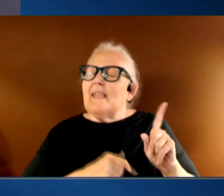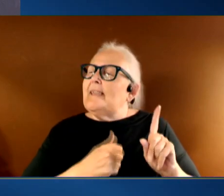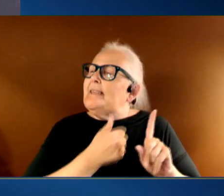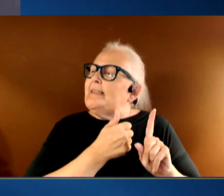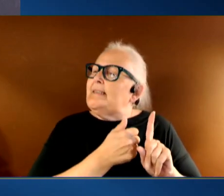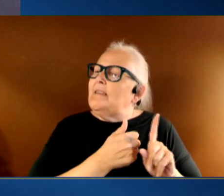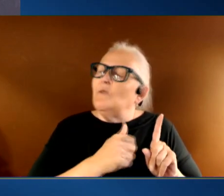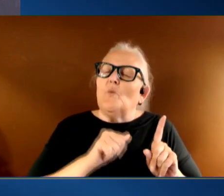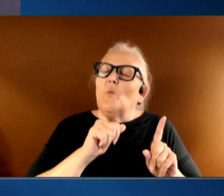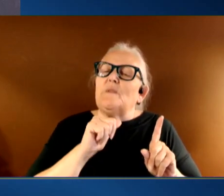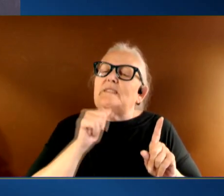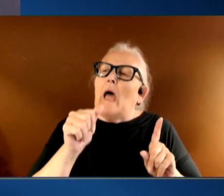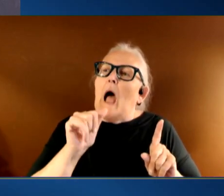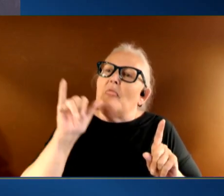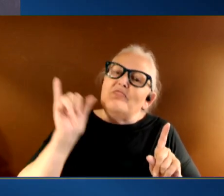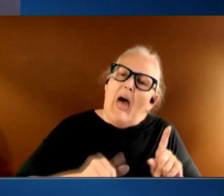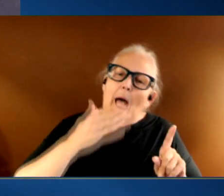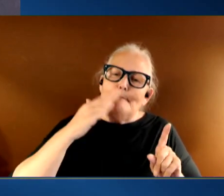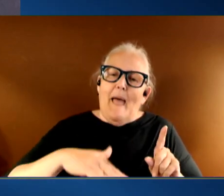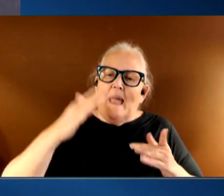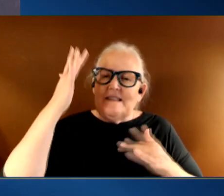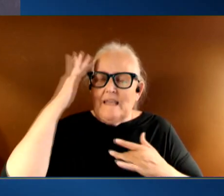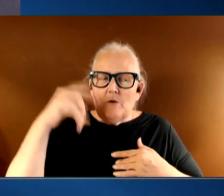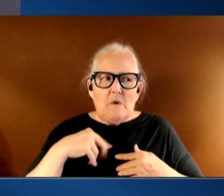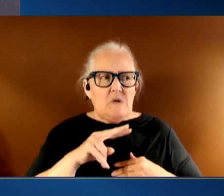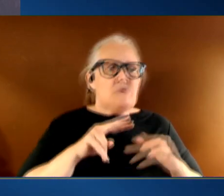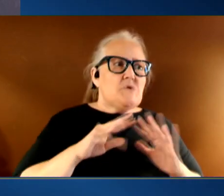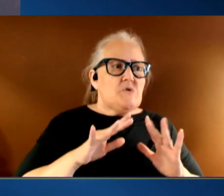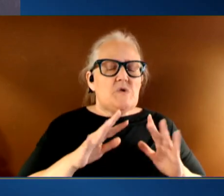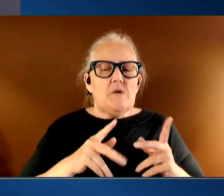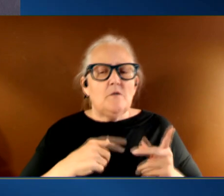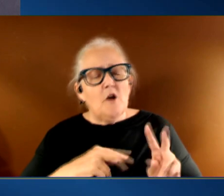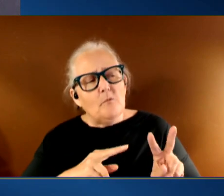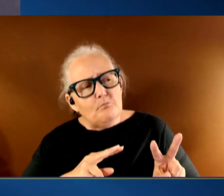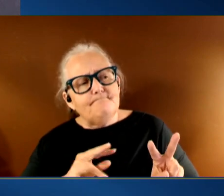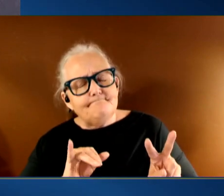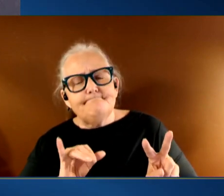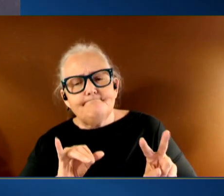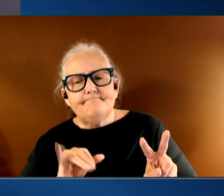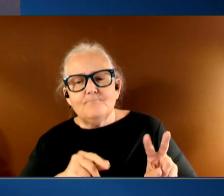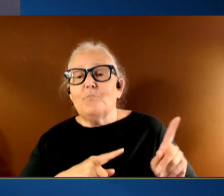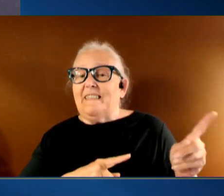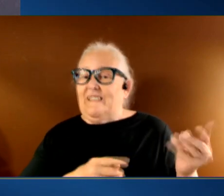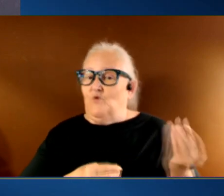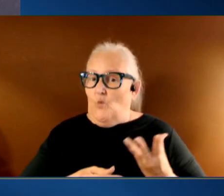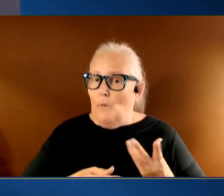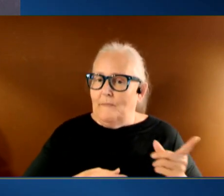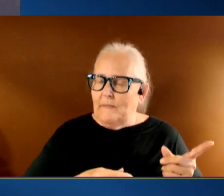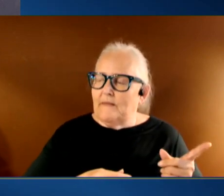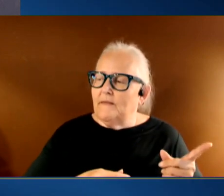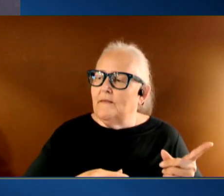to be concerned about anything about his care. But he said to me, he said, "Mary, don't forget about